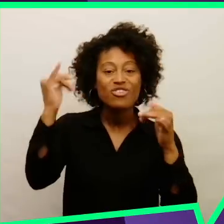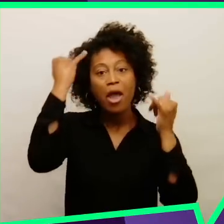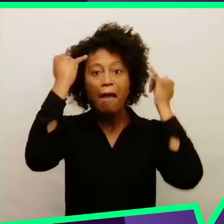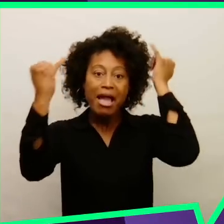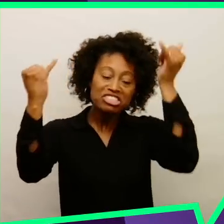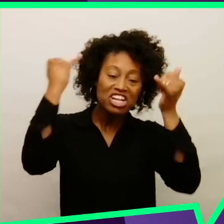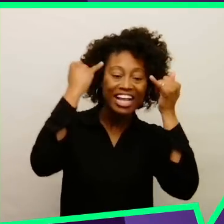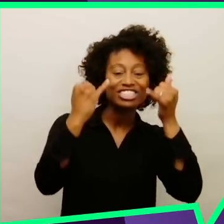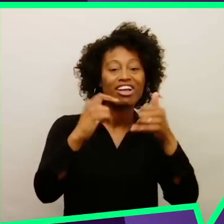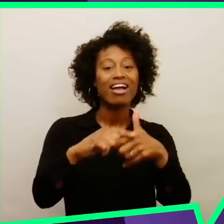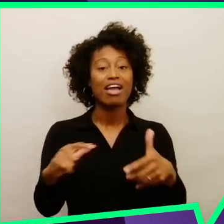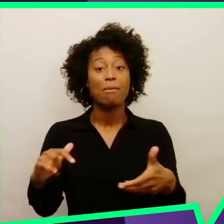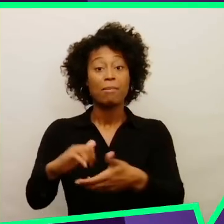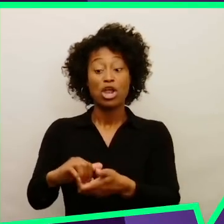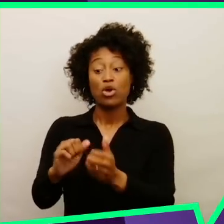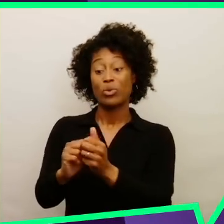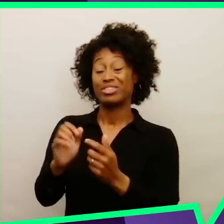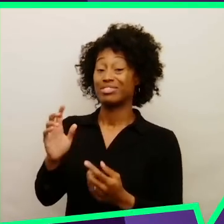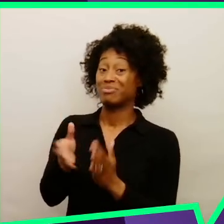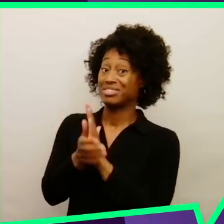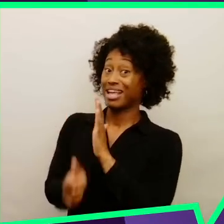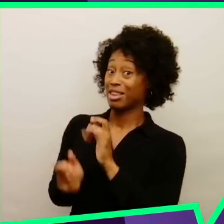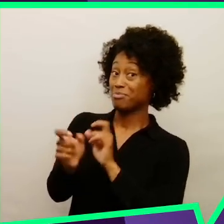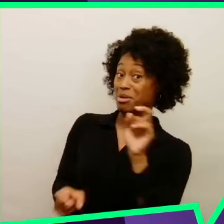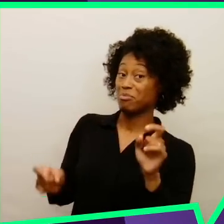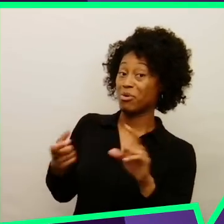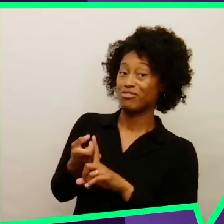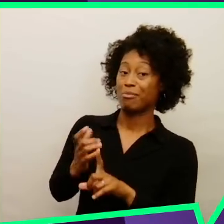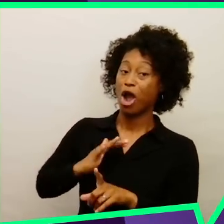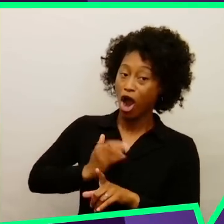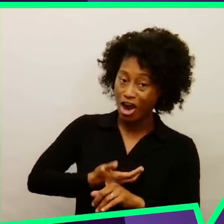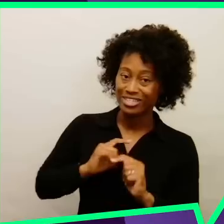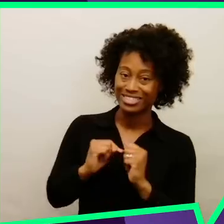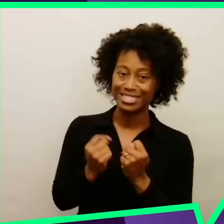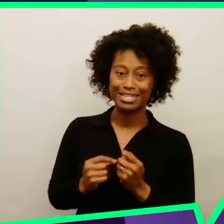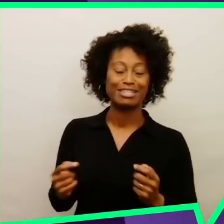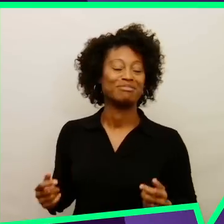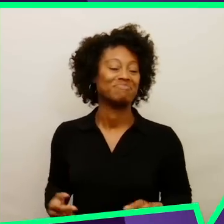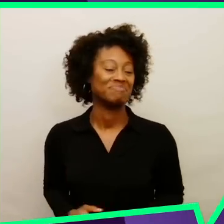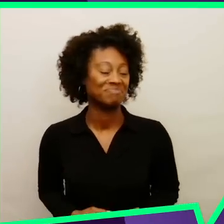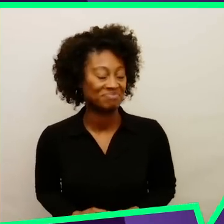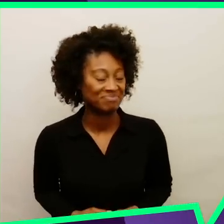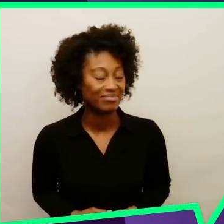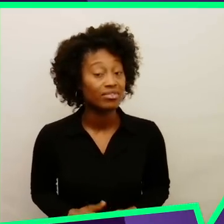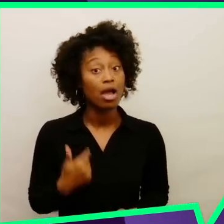and paired up with some very talented folks on our team. When I was sitting with the developer,